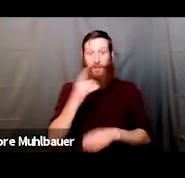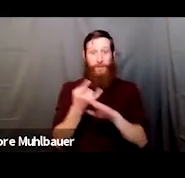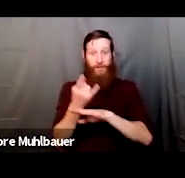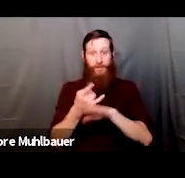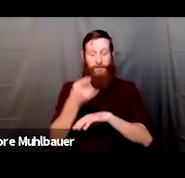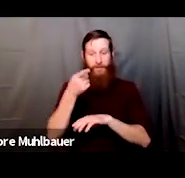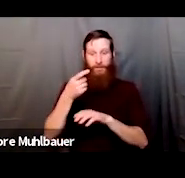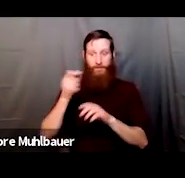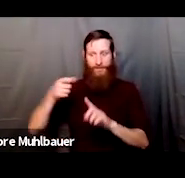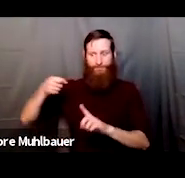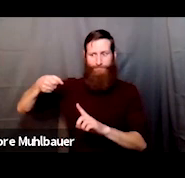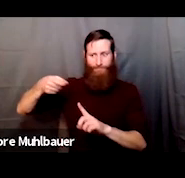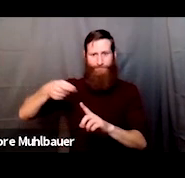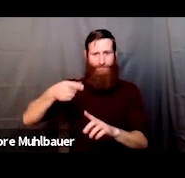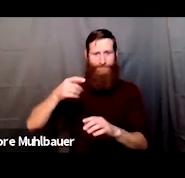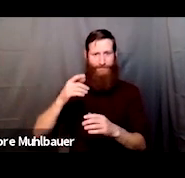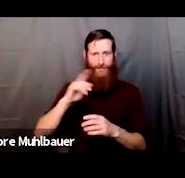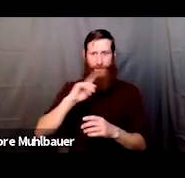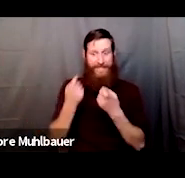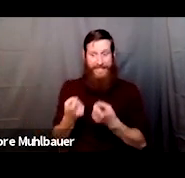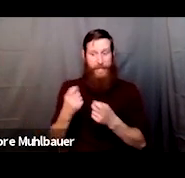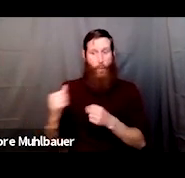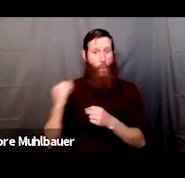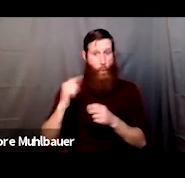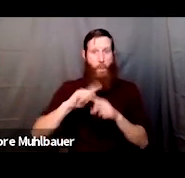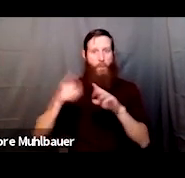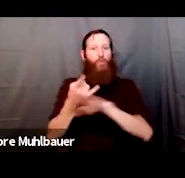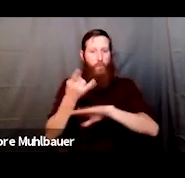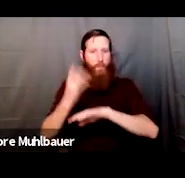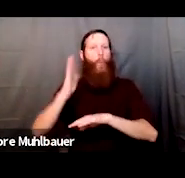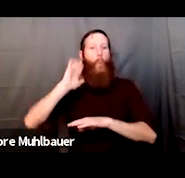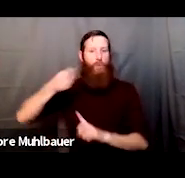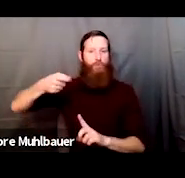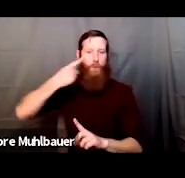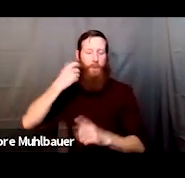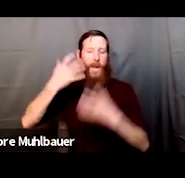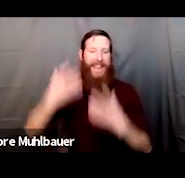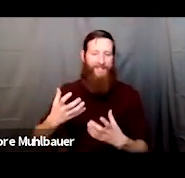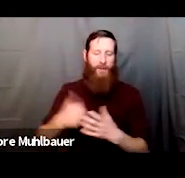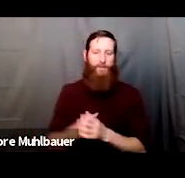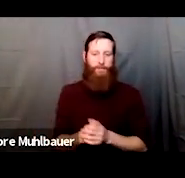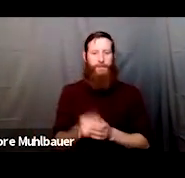so they can continue to trigger avalanche problems that have long been buried and skiers can't trigger anymore additionally because you can travel so much faster, you have the ability to cover much more terrain and expose yourself to more avalanche terrain.